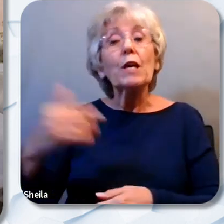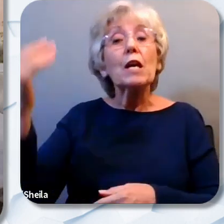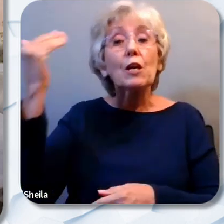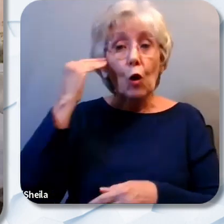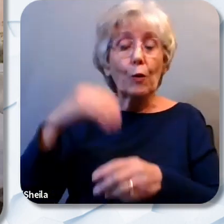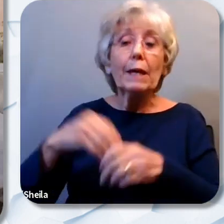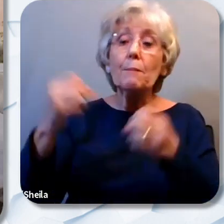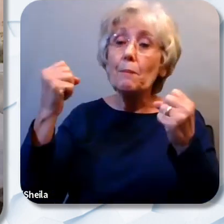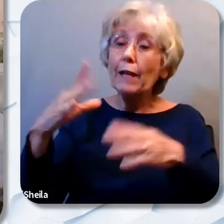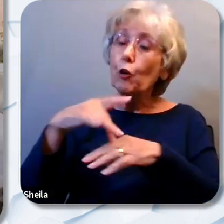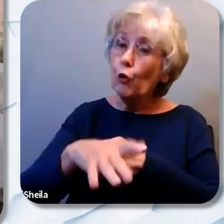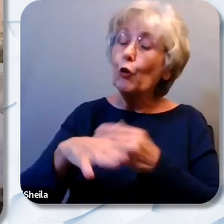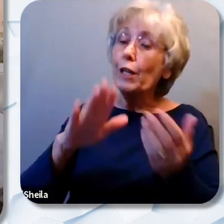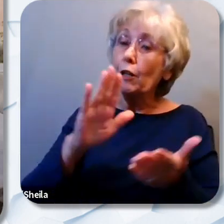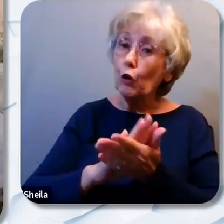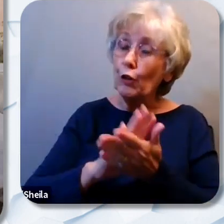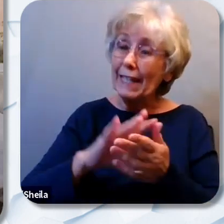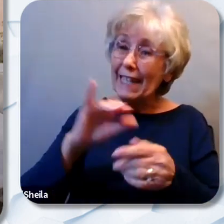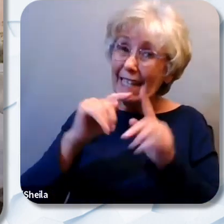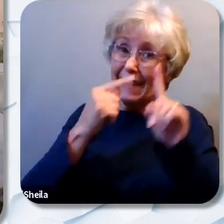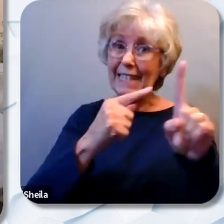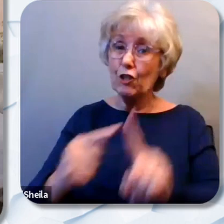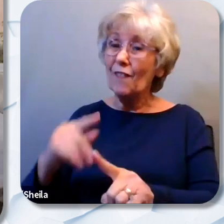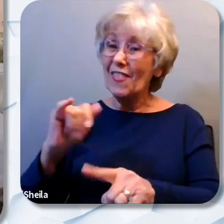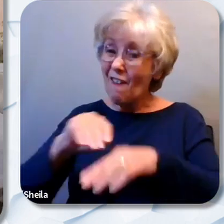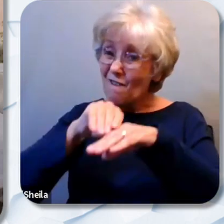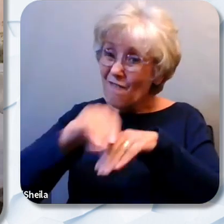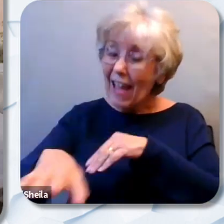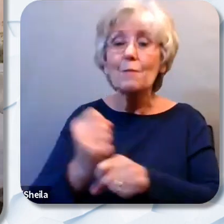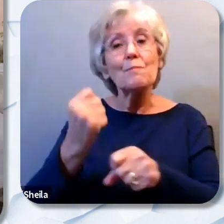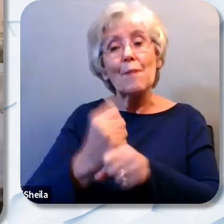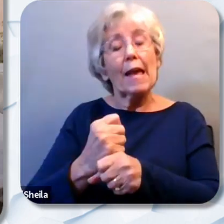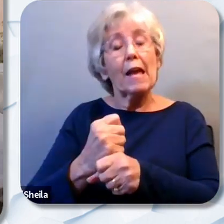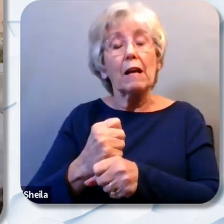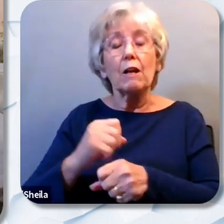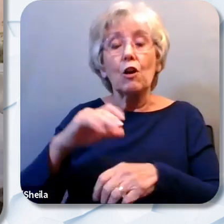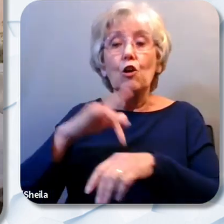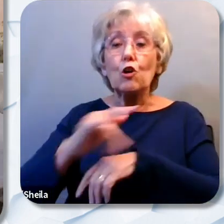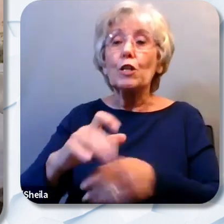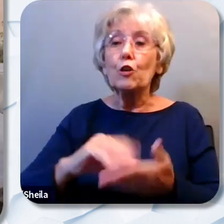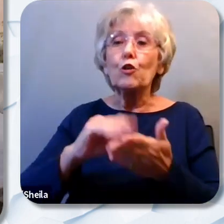make a make early learning of visible part of the district, so that means you're going to see early